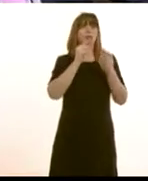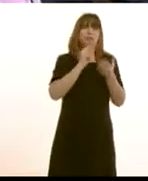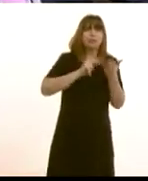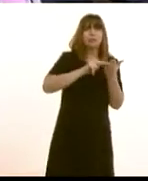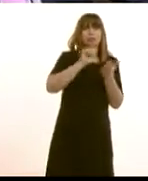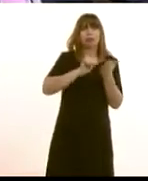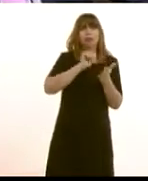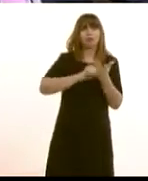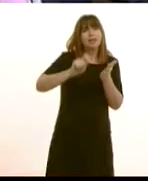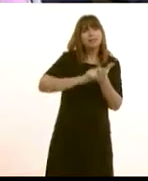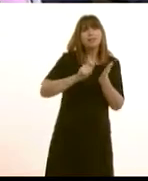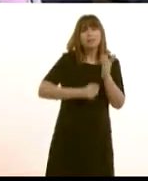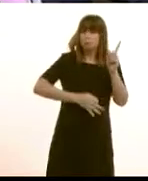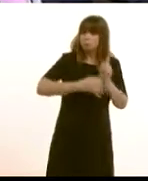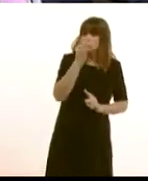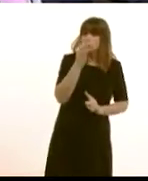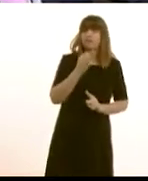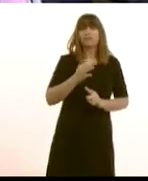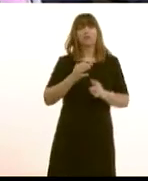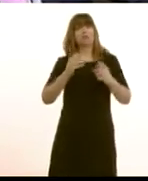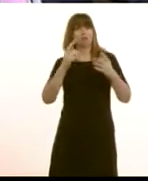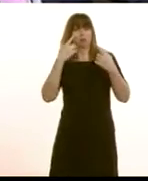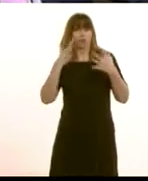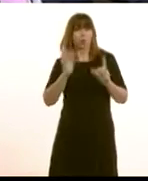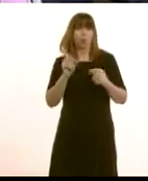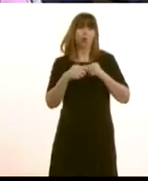The gap between deprived pupils and their peers showed the biggest closing of the gap